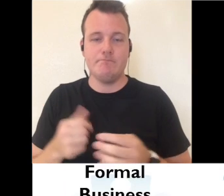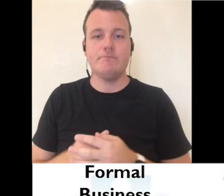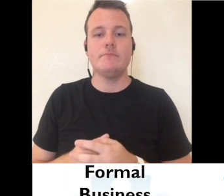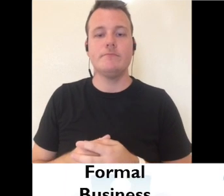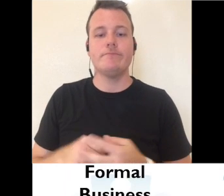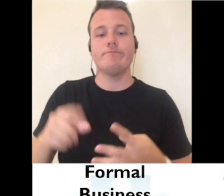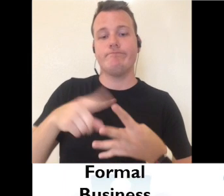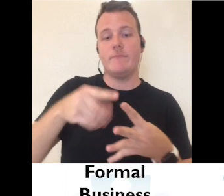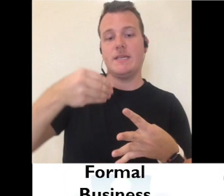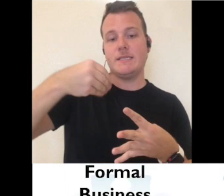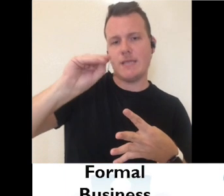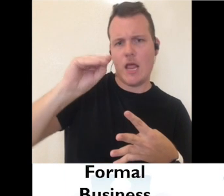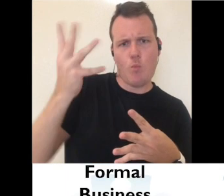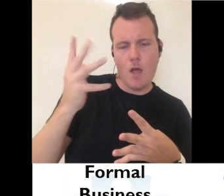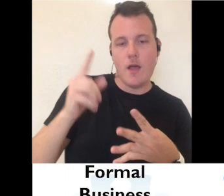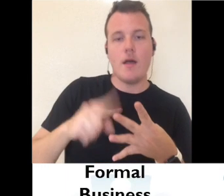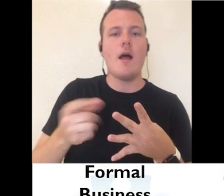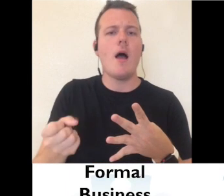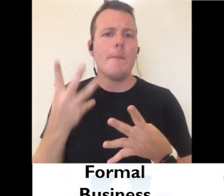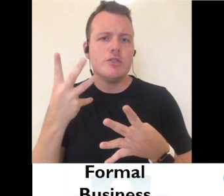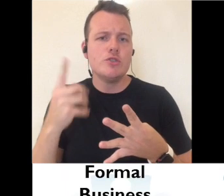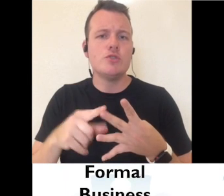selling it for? How are you going to promote it? And where are you going to